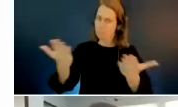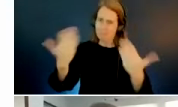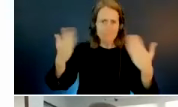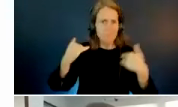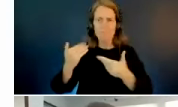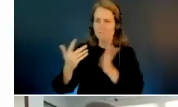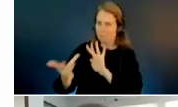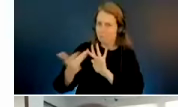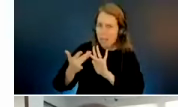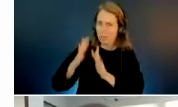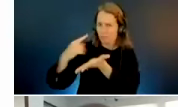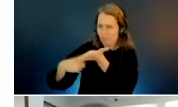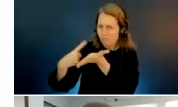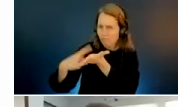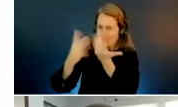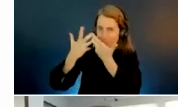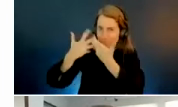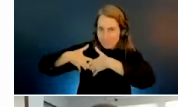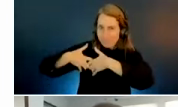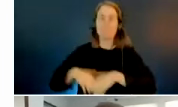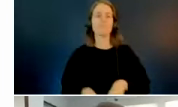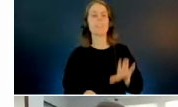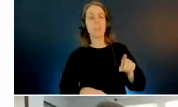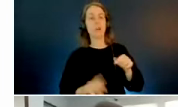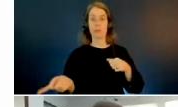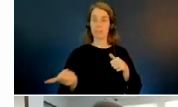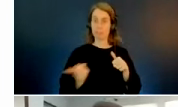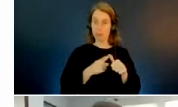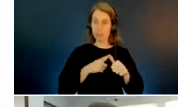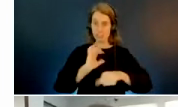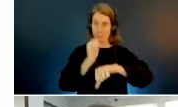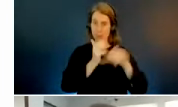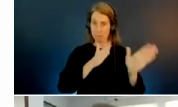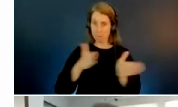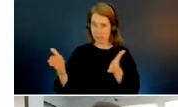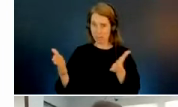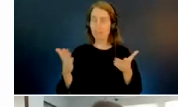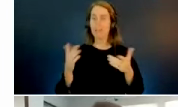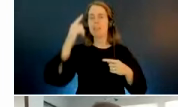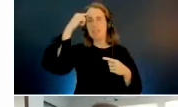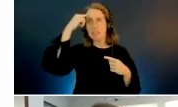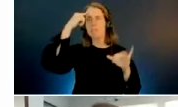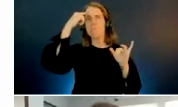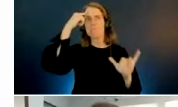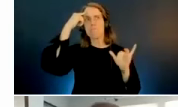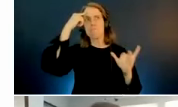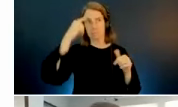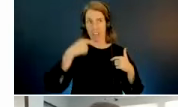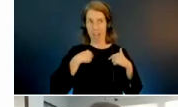think am i registered to vote we'll go through the steps um and who's eligible um but of course you